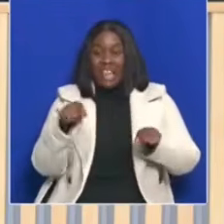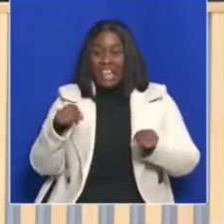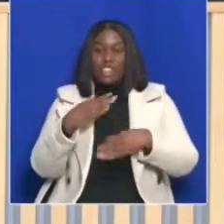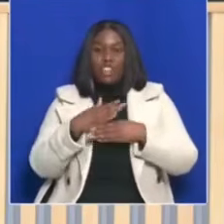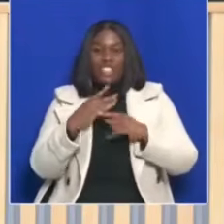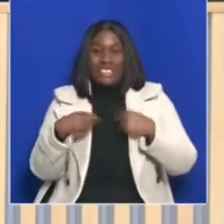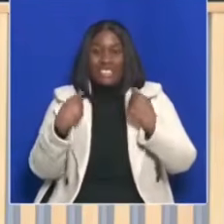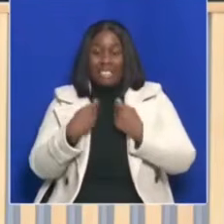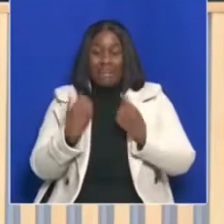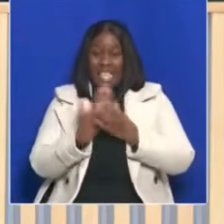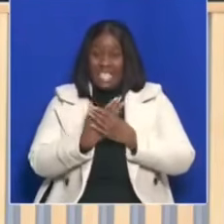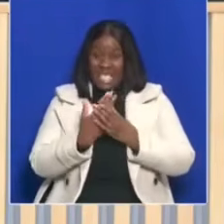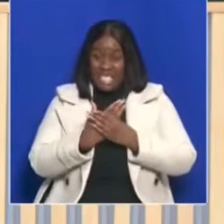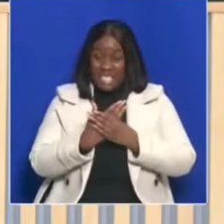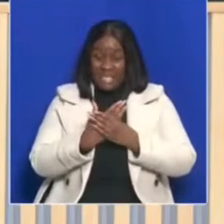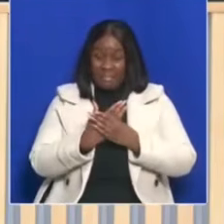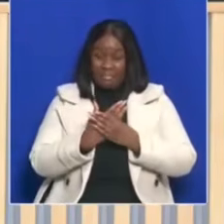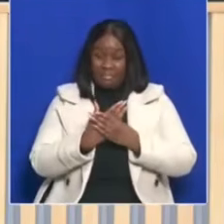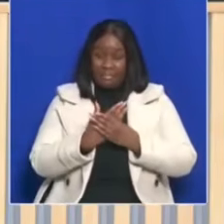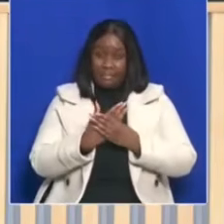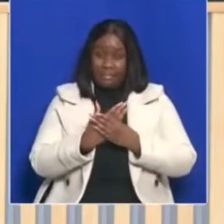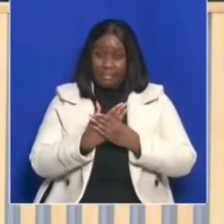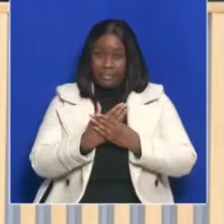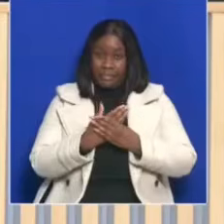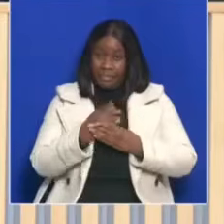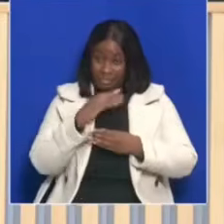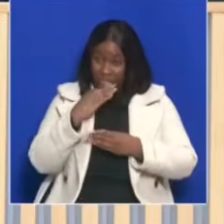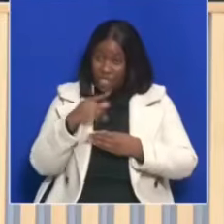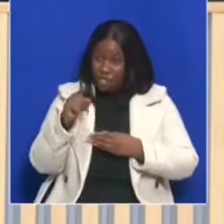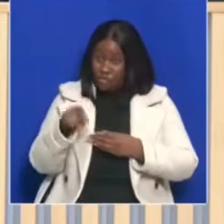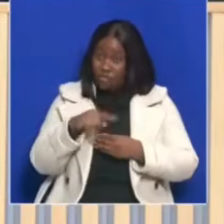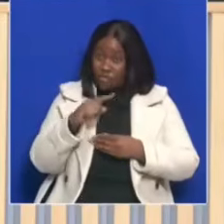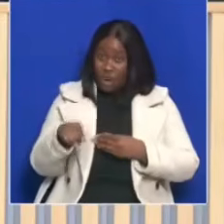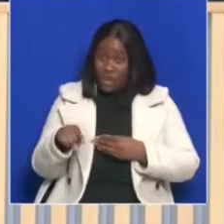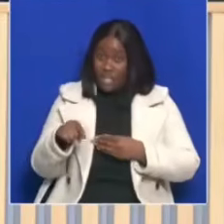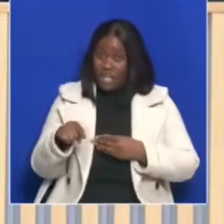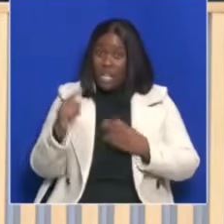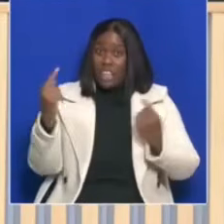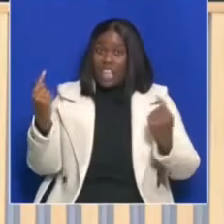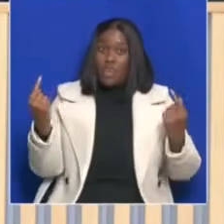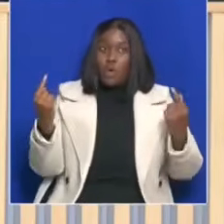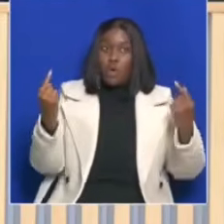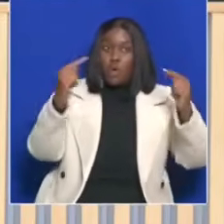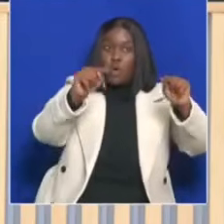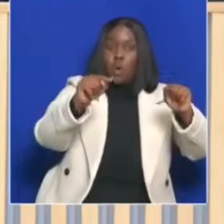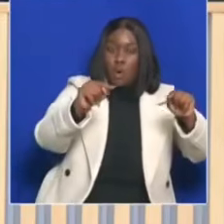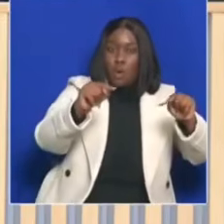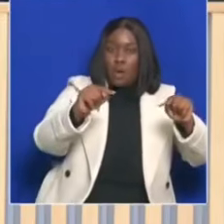that it is wrong that they act on a tip off when there's no docket uh there's no case